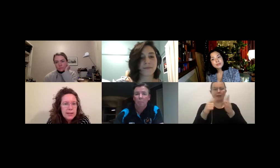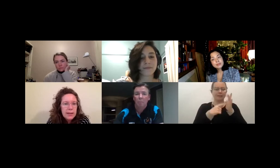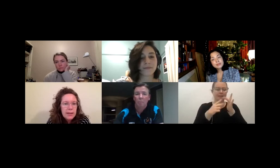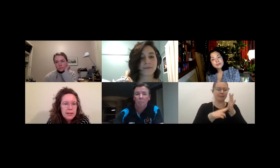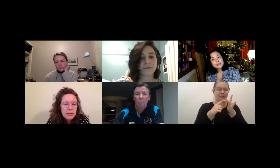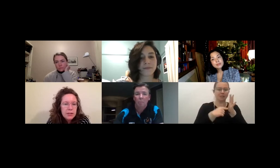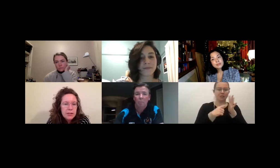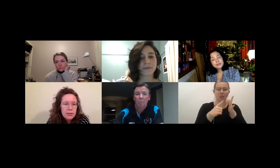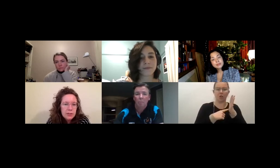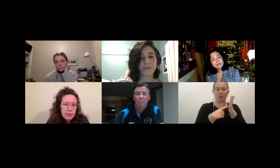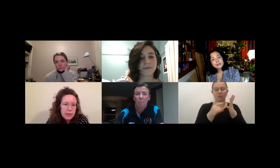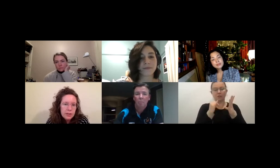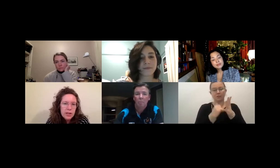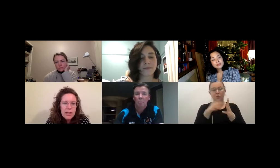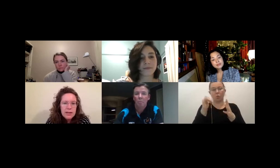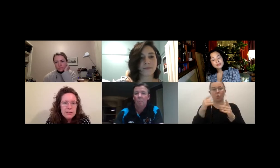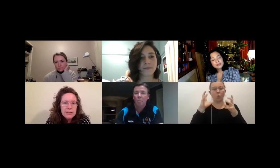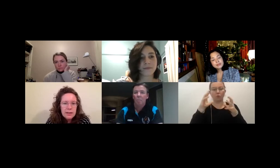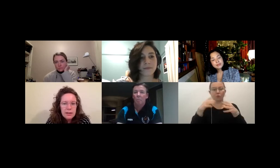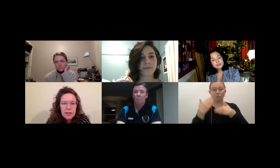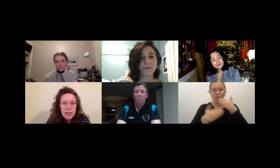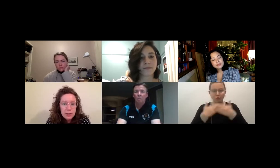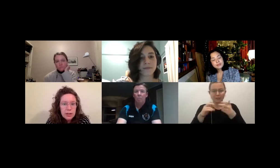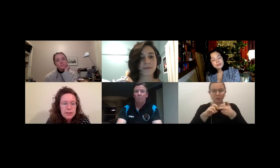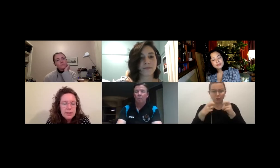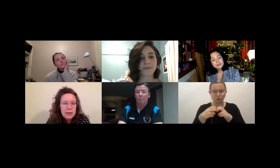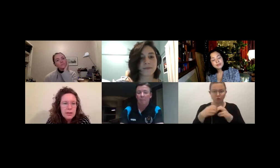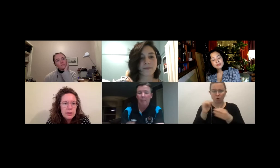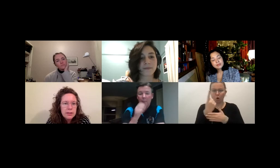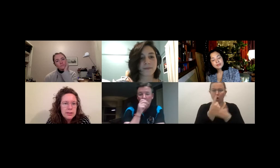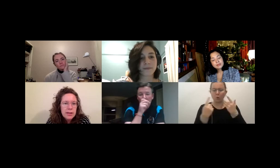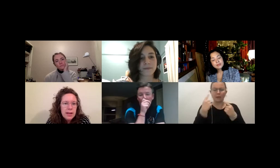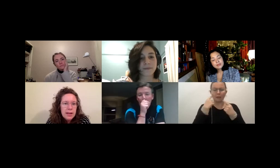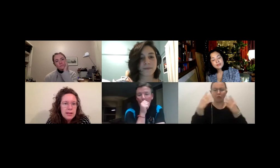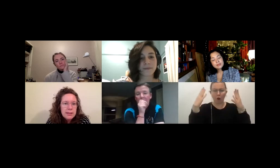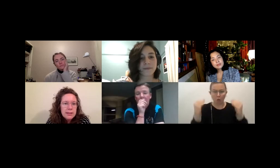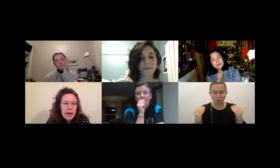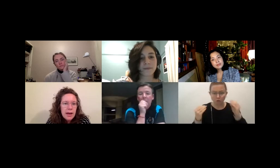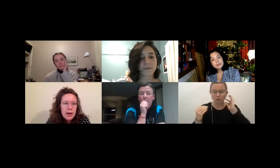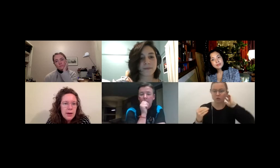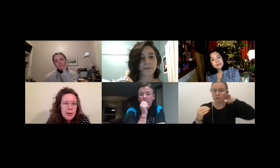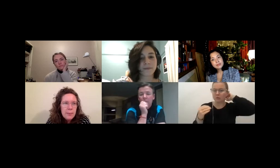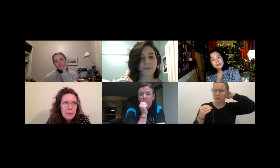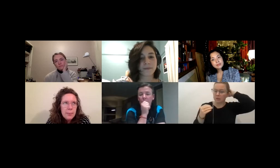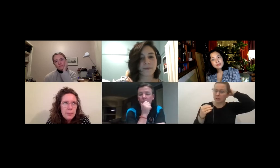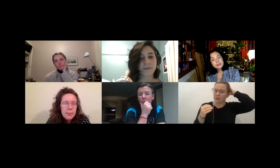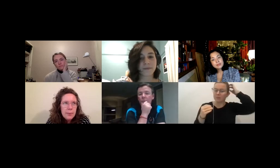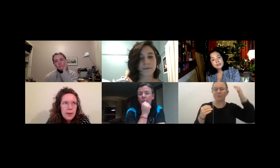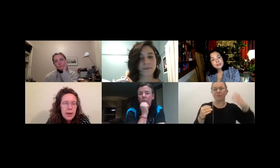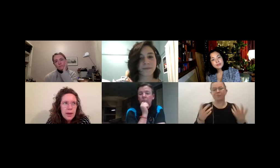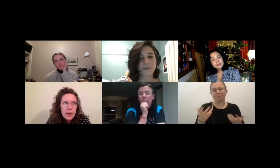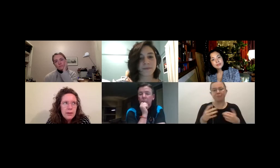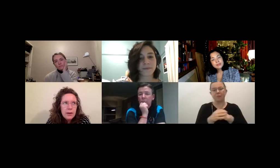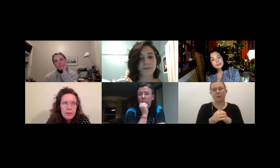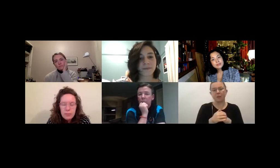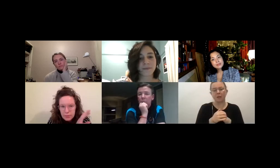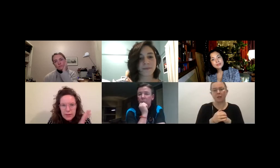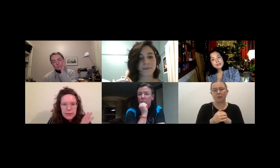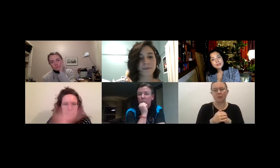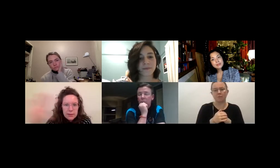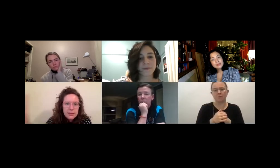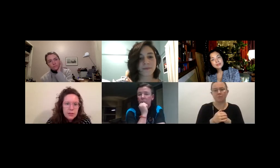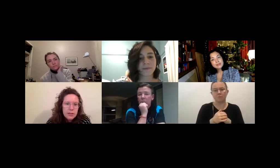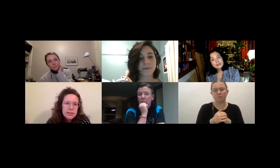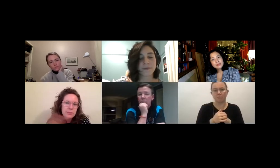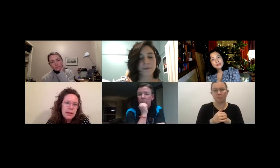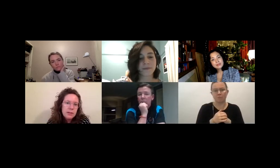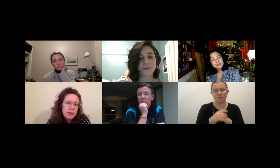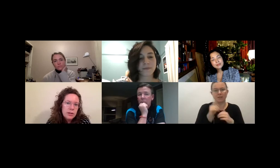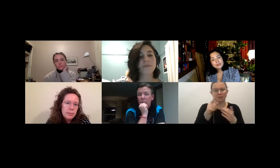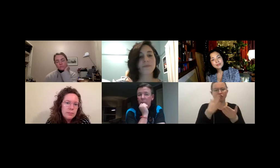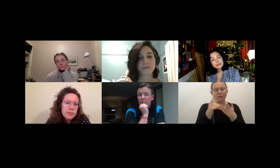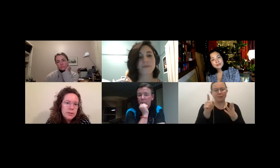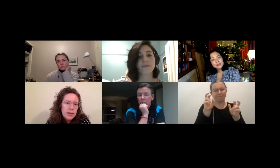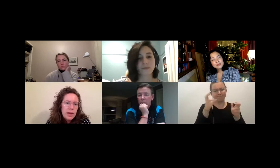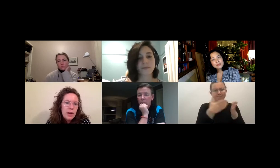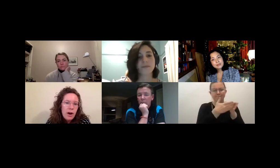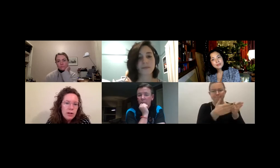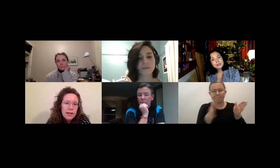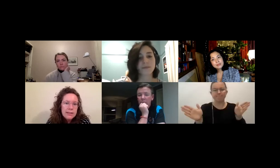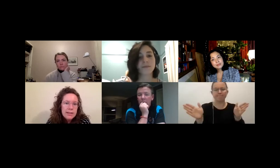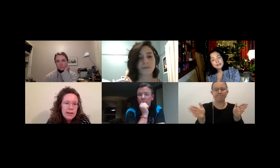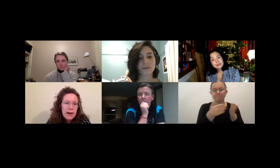issues, not so much necessarily just hearing loss, is that it's on a spectrum, so the